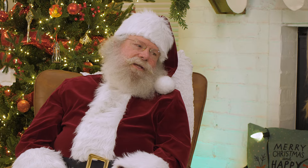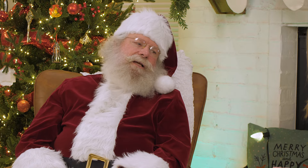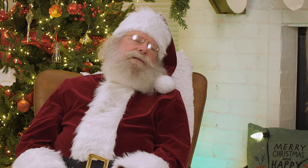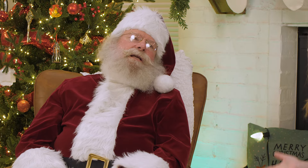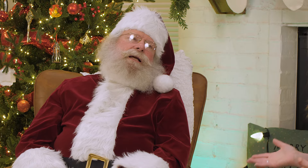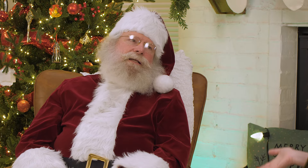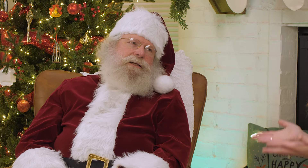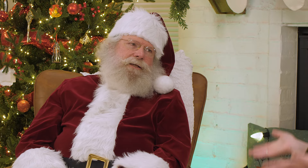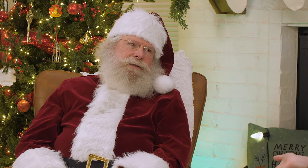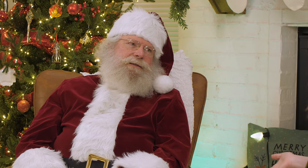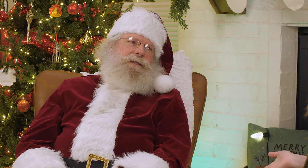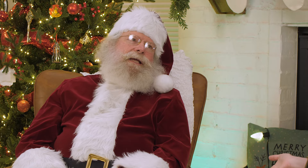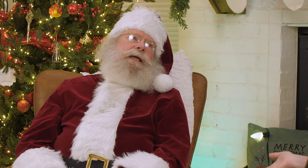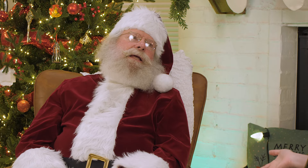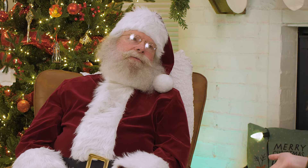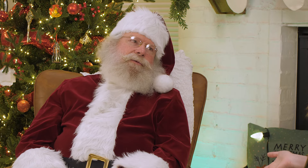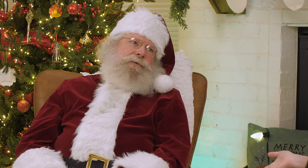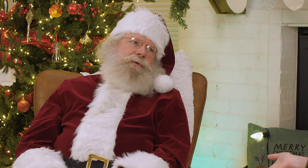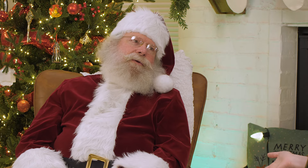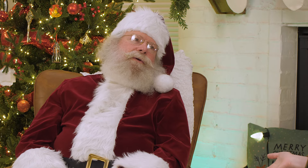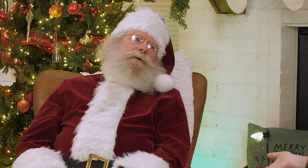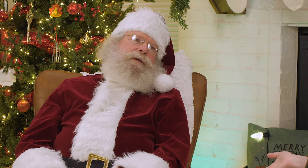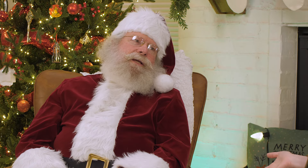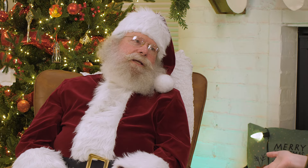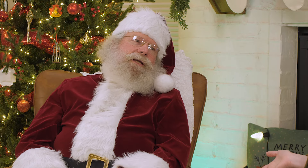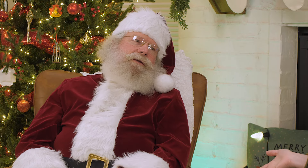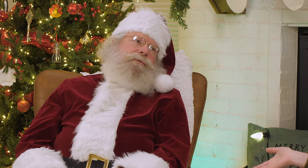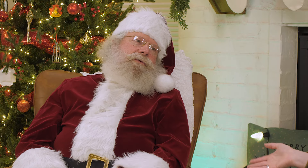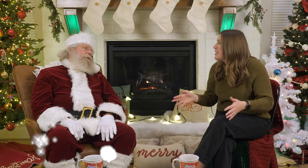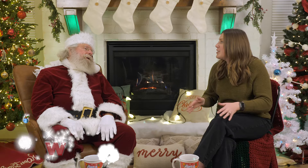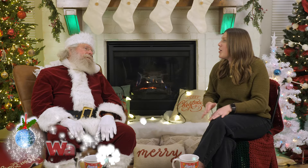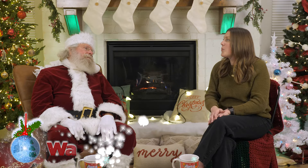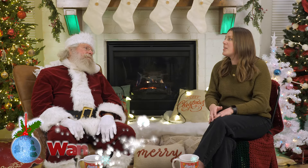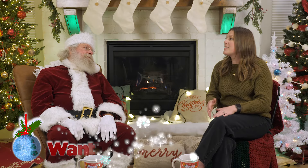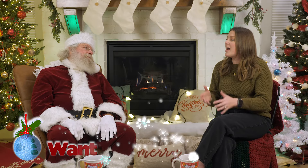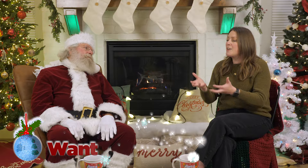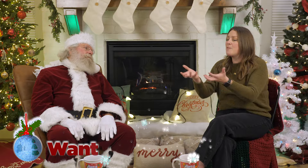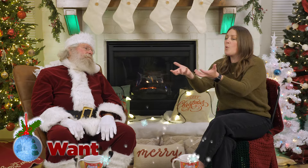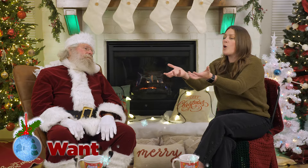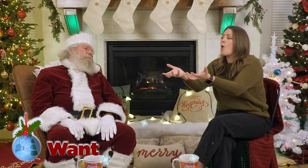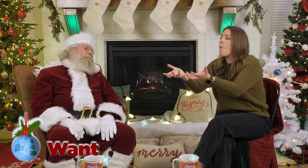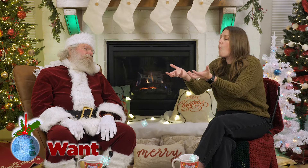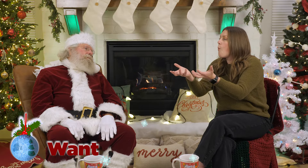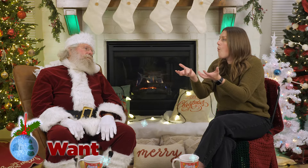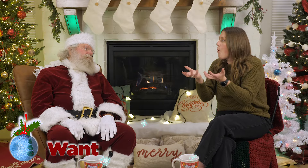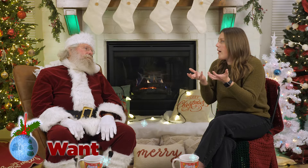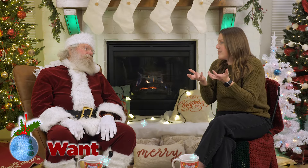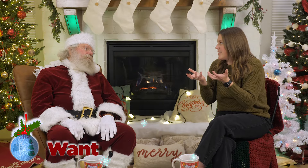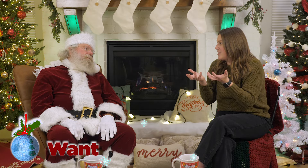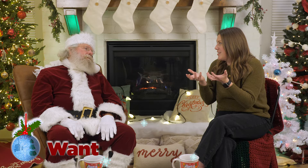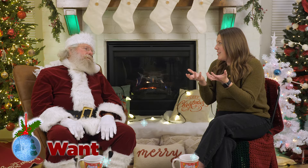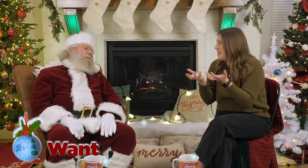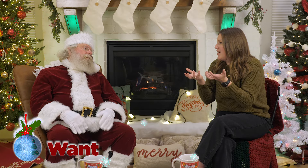They need to tell you what they want for Christmas. Yes. So the sign for want,